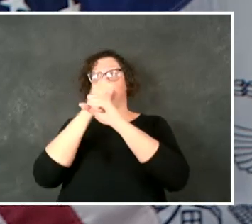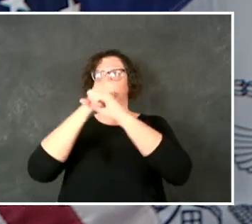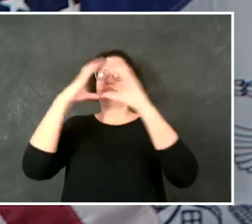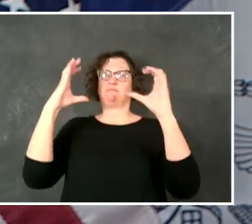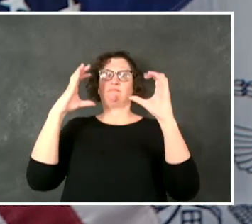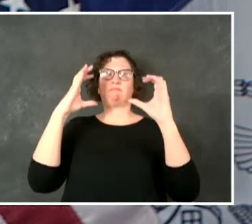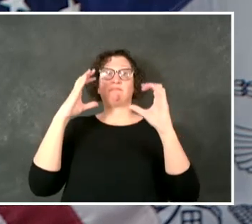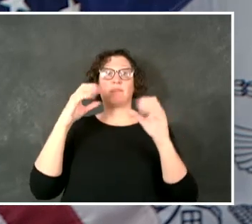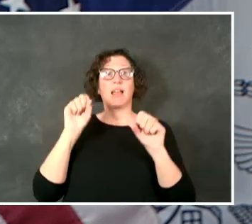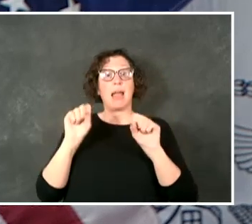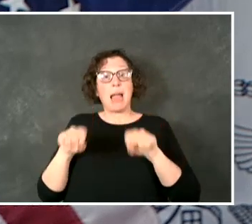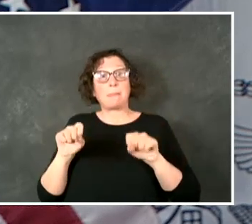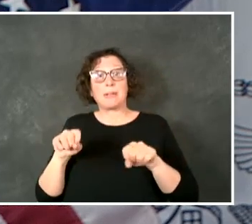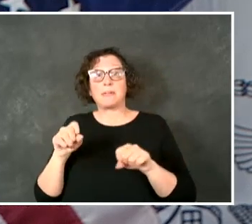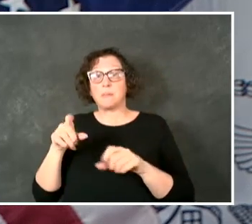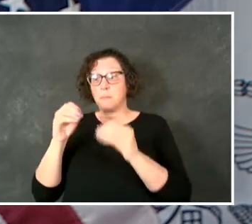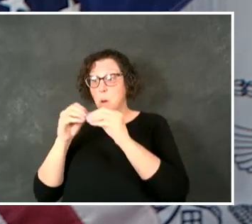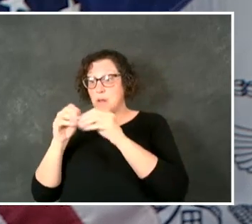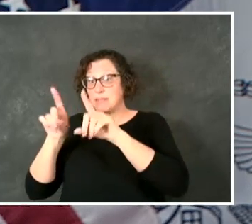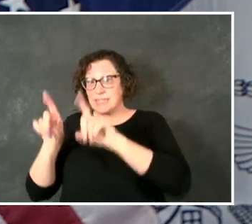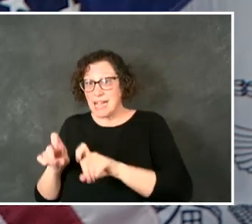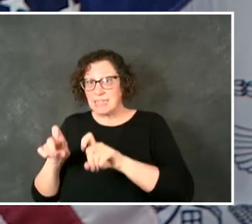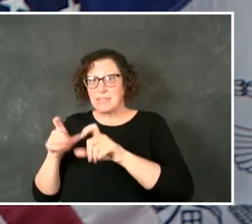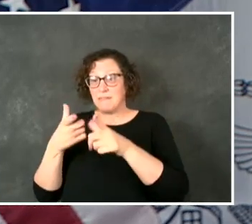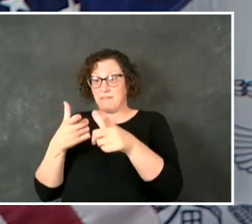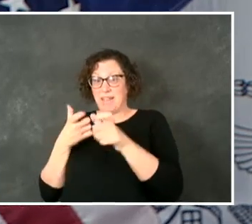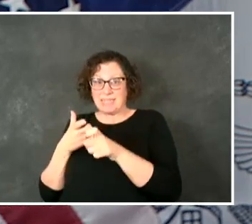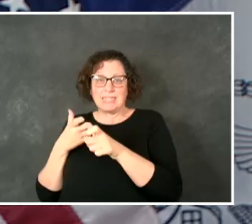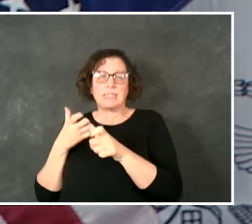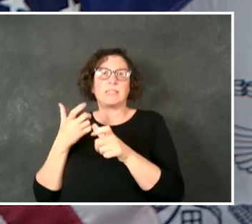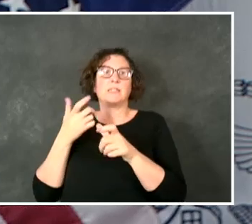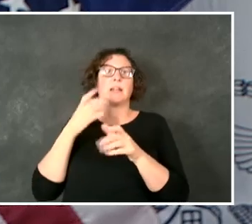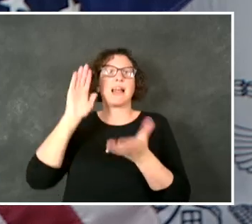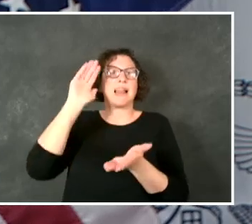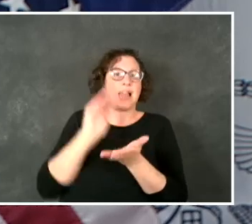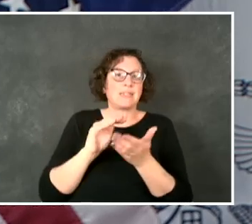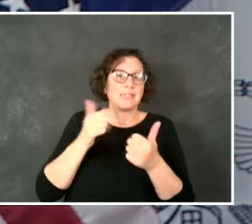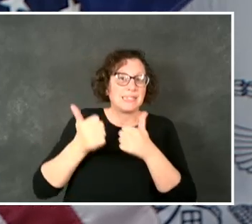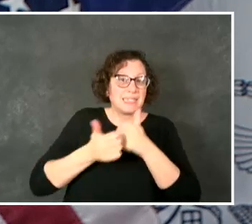ABIITLIS ETO GET A OTL MORE TESTS DONE, SIMPLER,